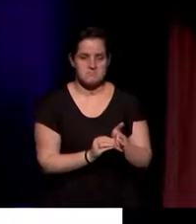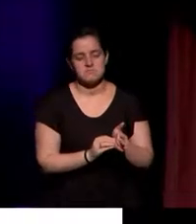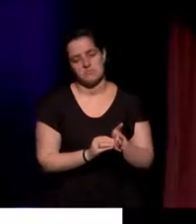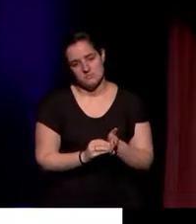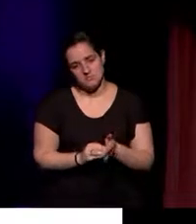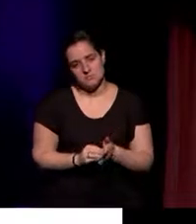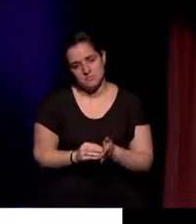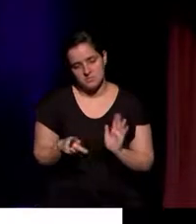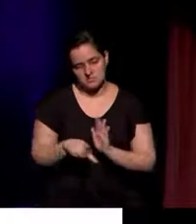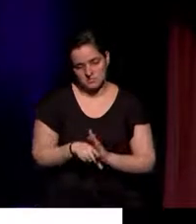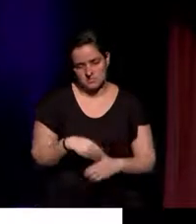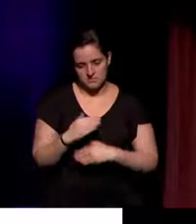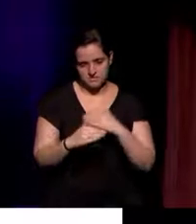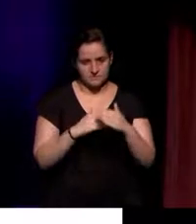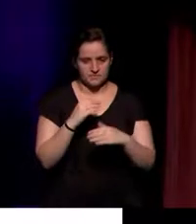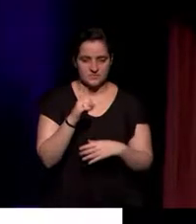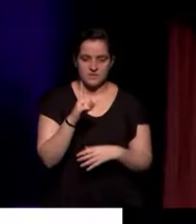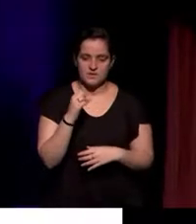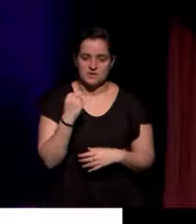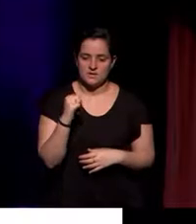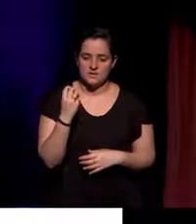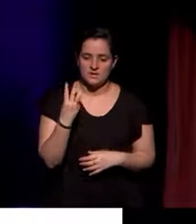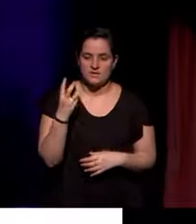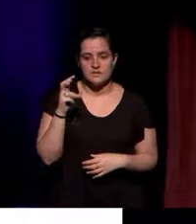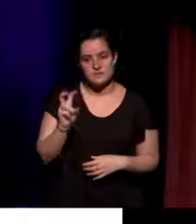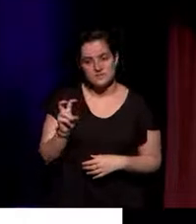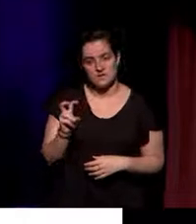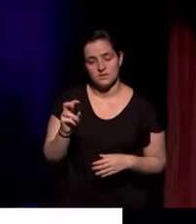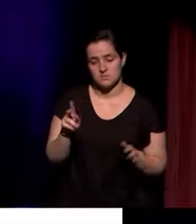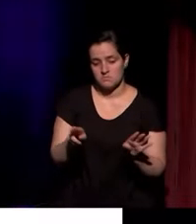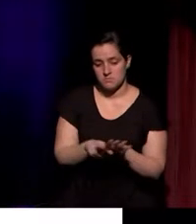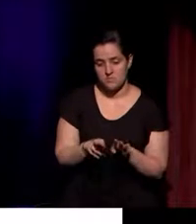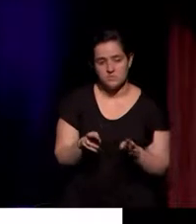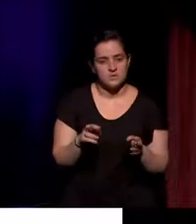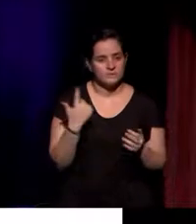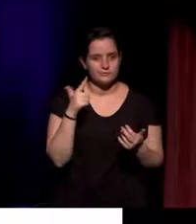135 in 155 in the Index of Gender Inequality.